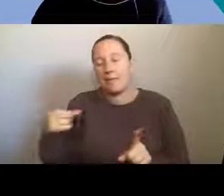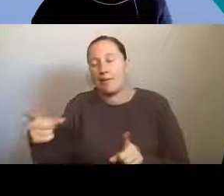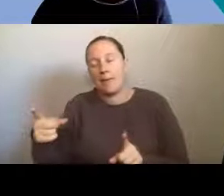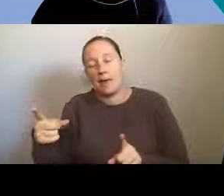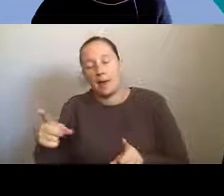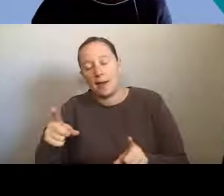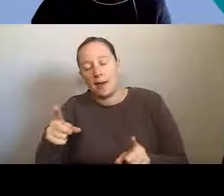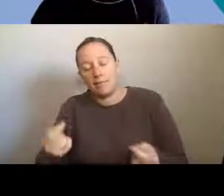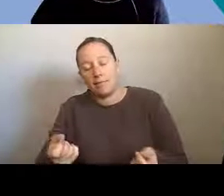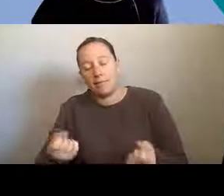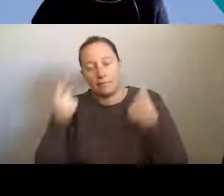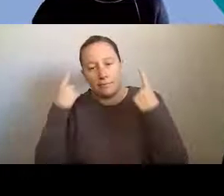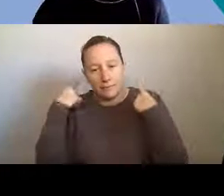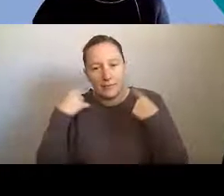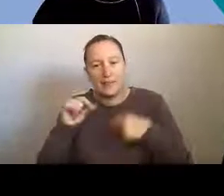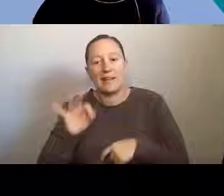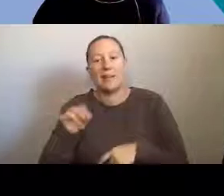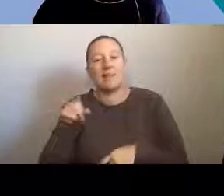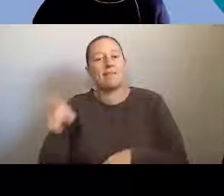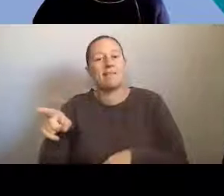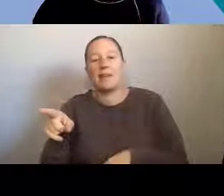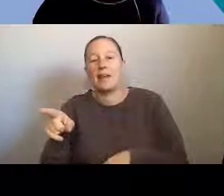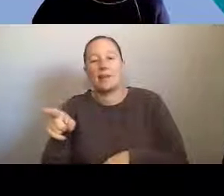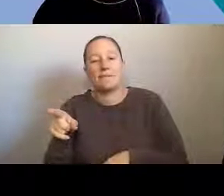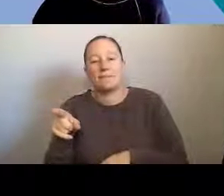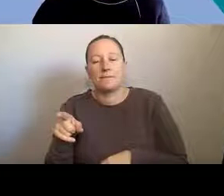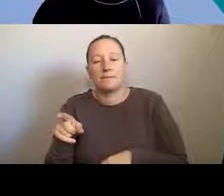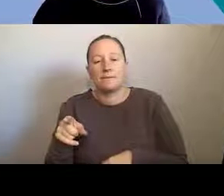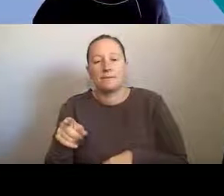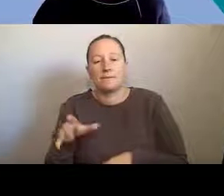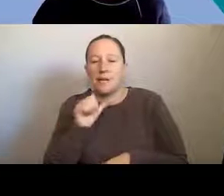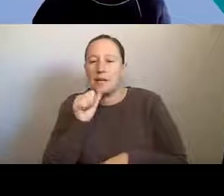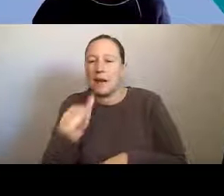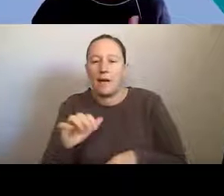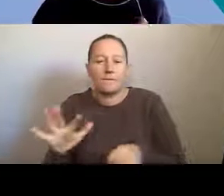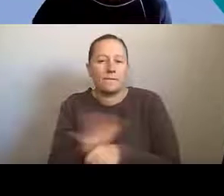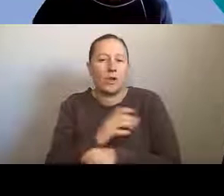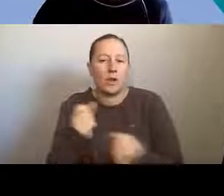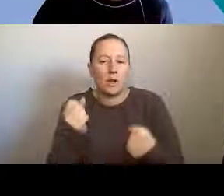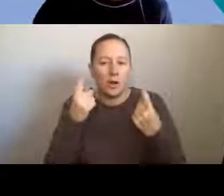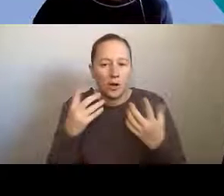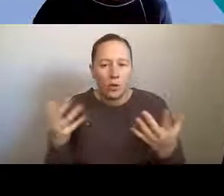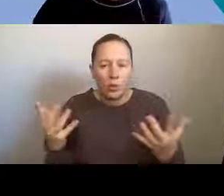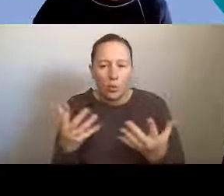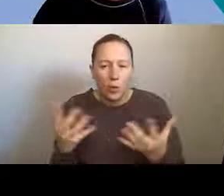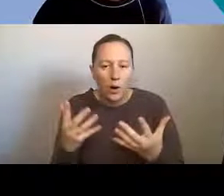if the prospective participant has a poor understanding of scientific methods and practices